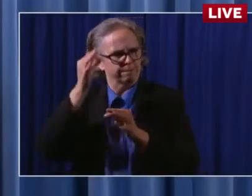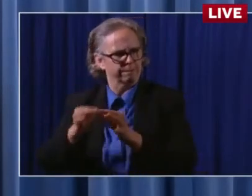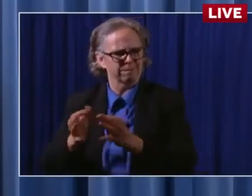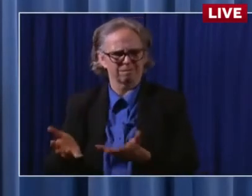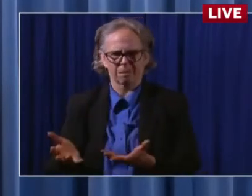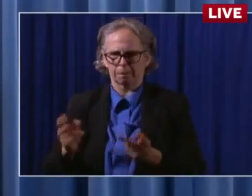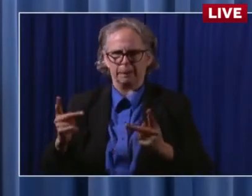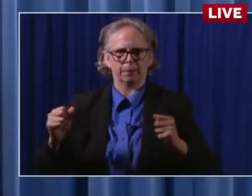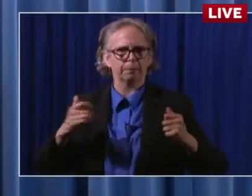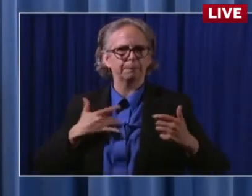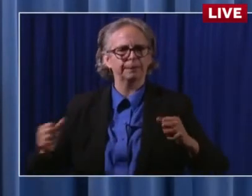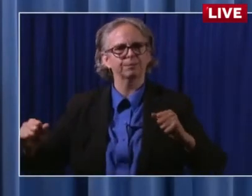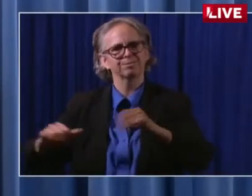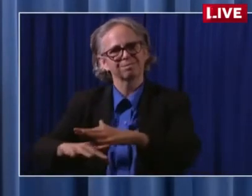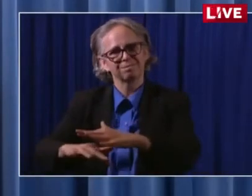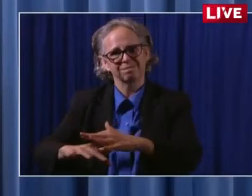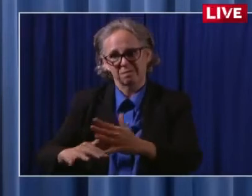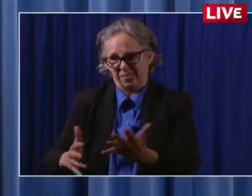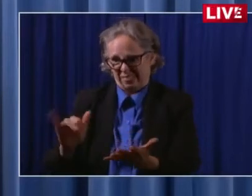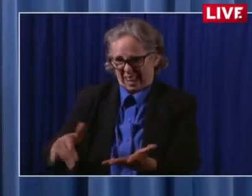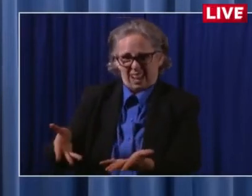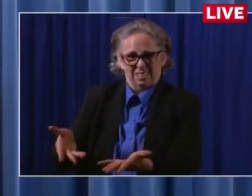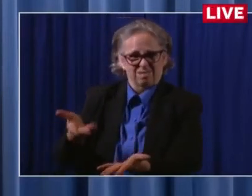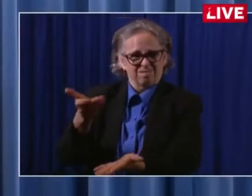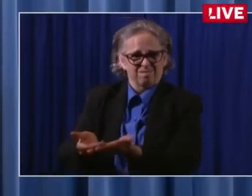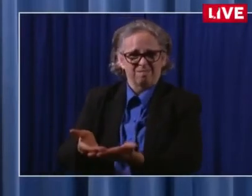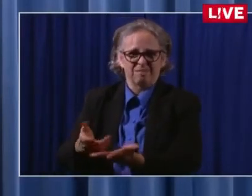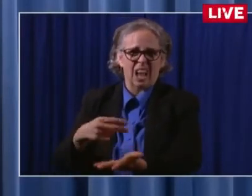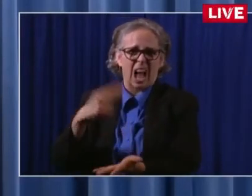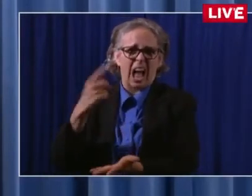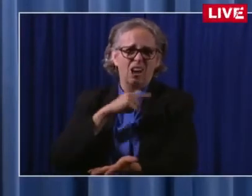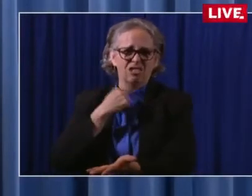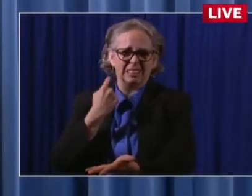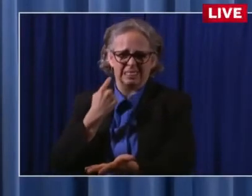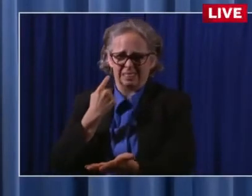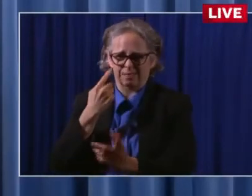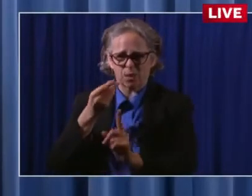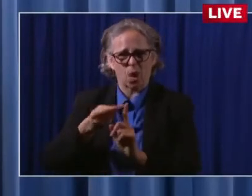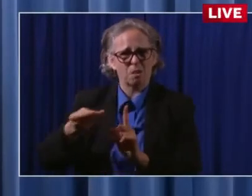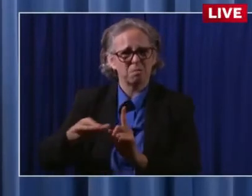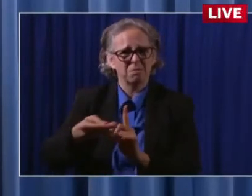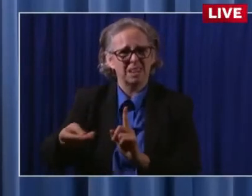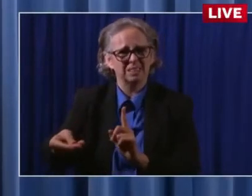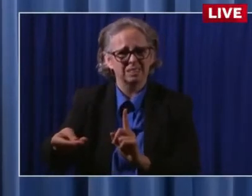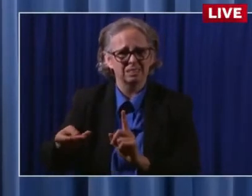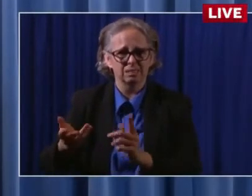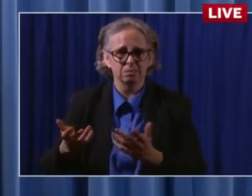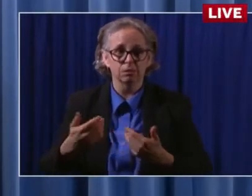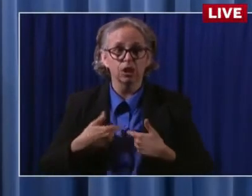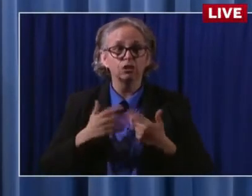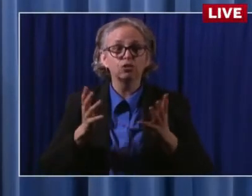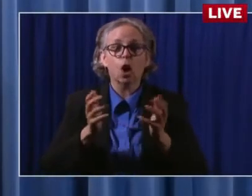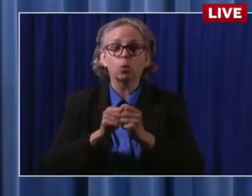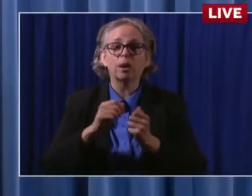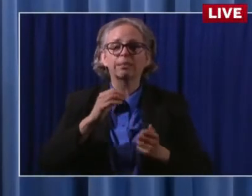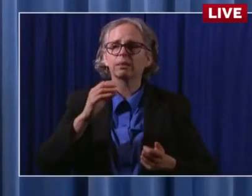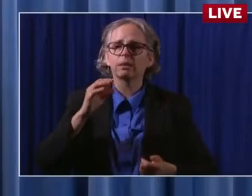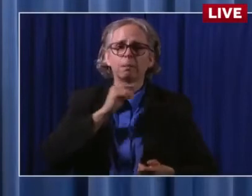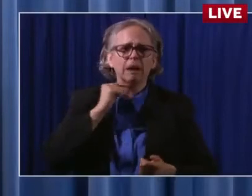WHENEVER WE BRING PEOPLE TOGETHER, WE SEE THAT. AND WE SEE IN LARGE GATHERINGS.